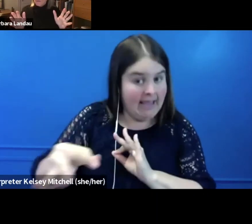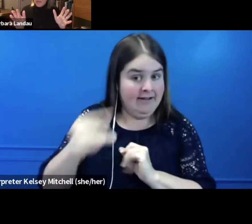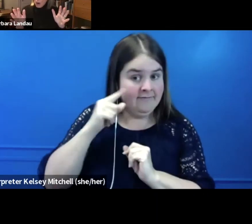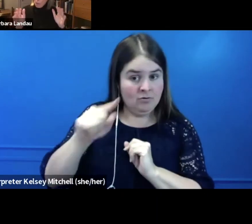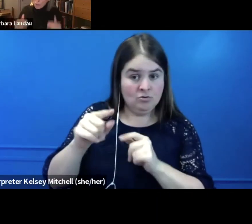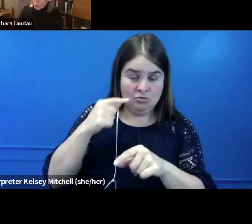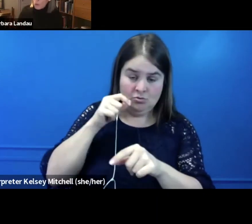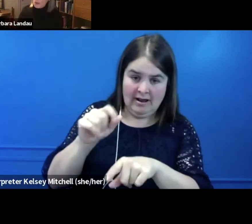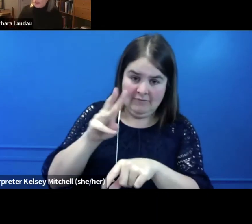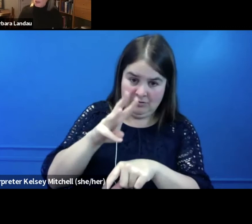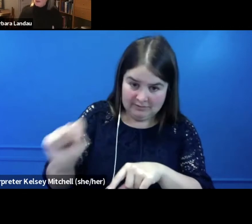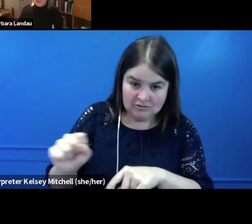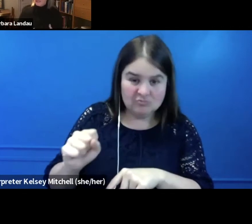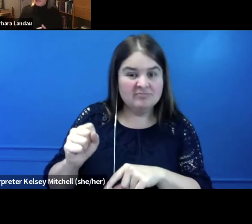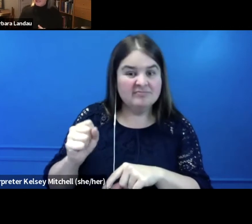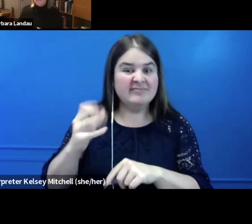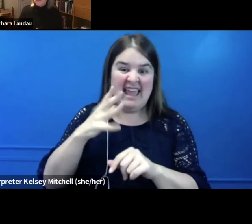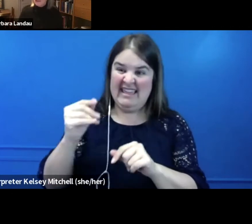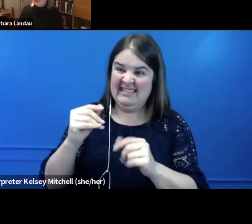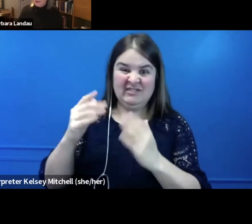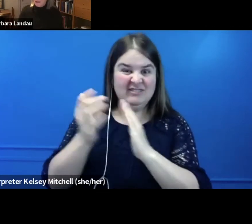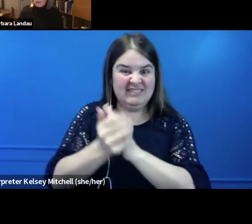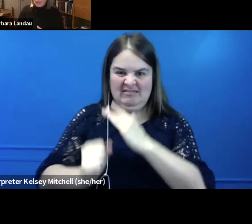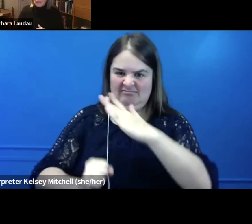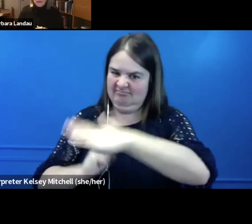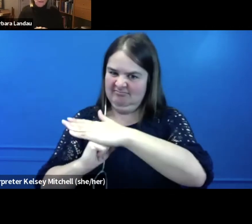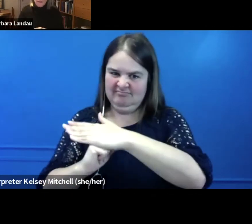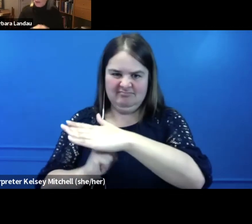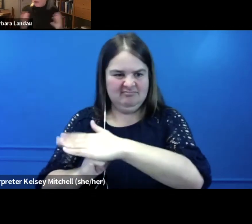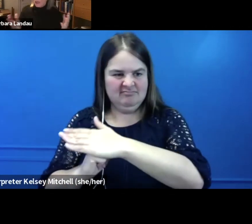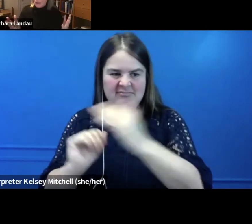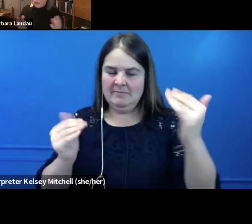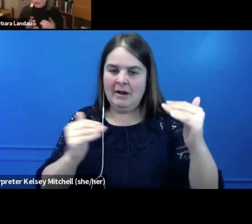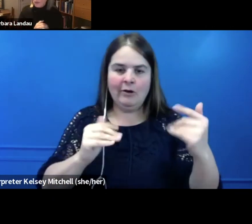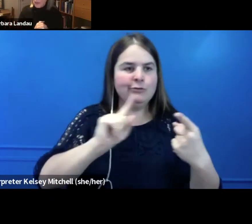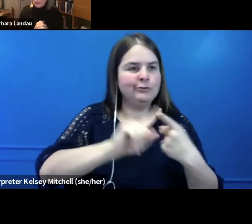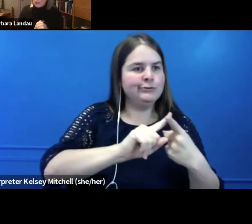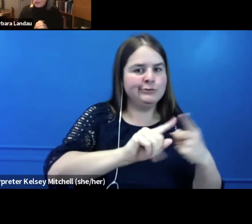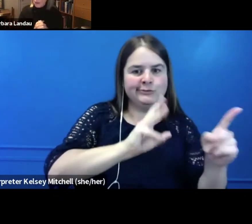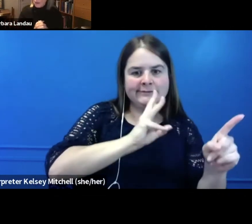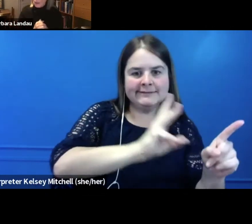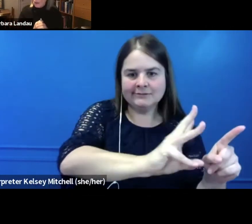they are much worse than even uh their